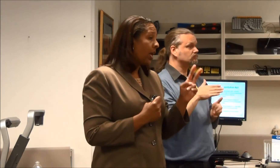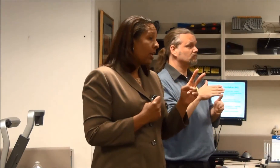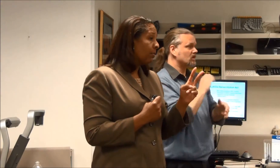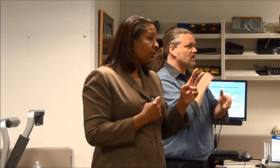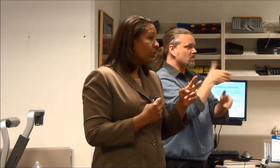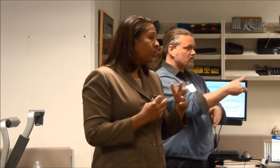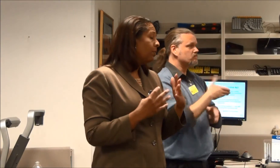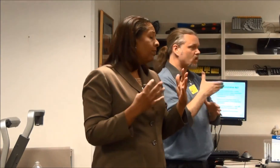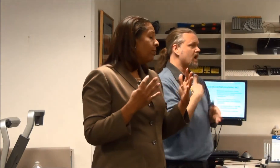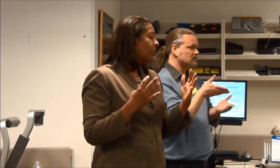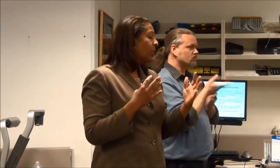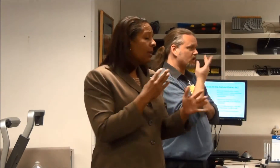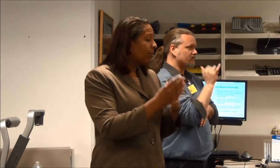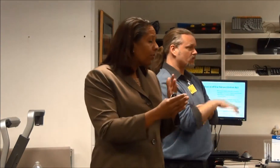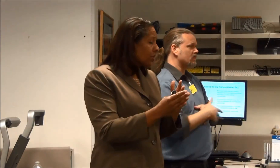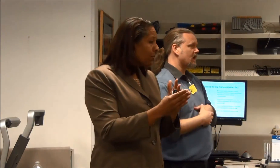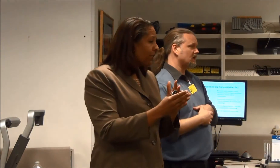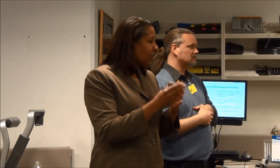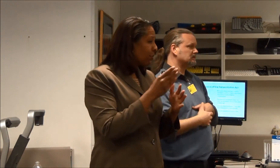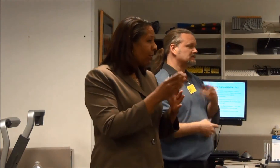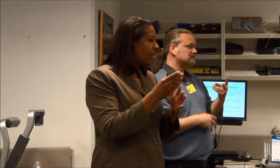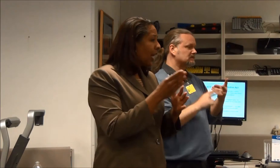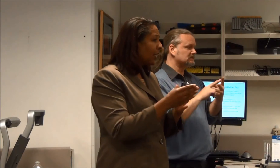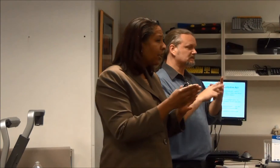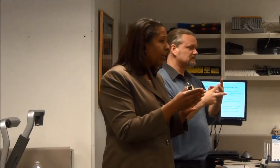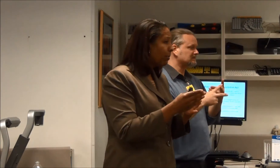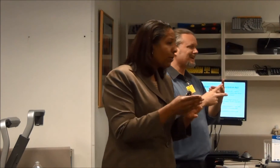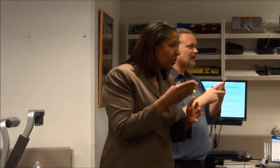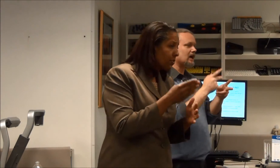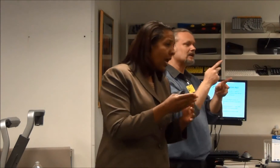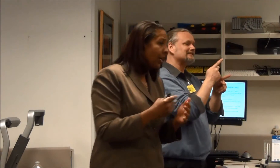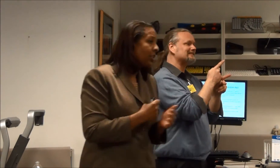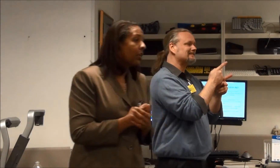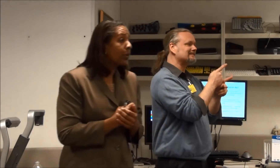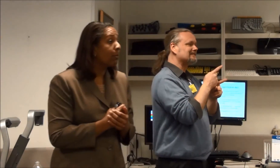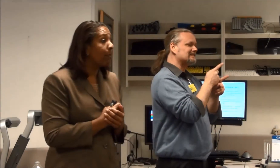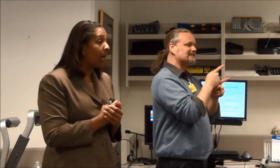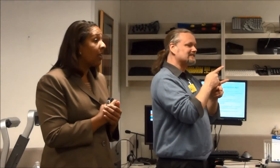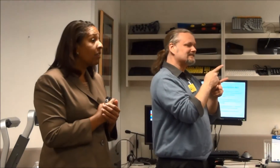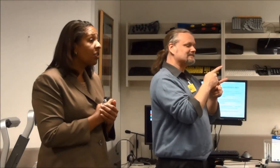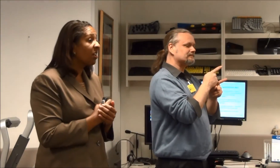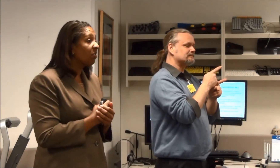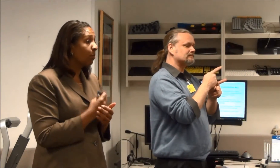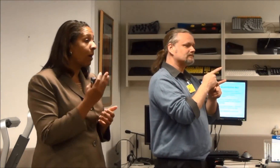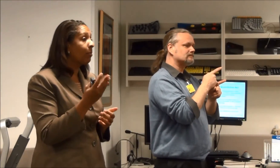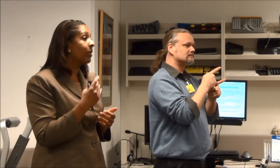And number two, the supervisor is unlikely to be the person who is actually going to be buying the chair.